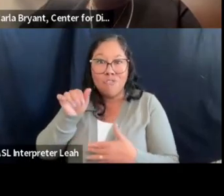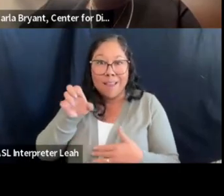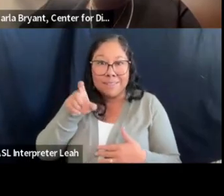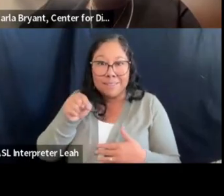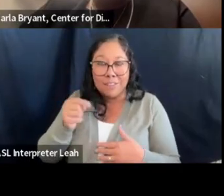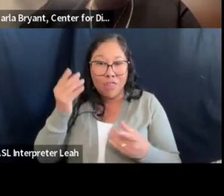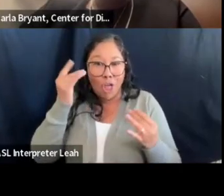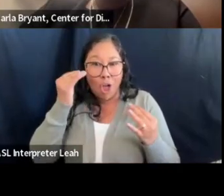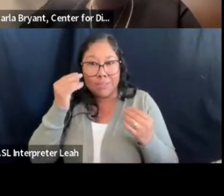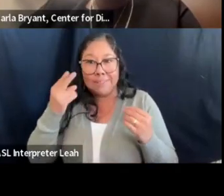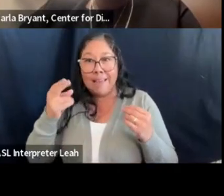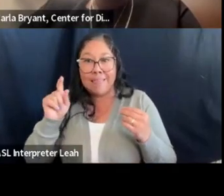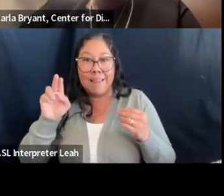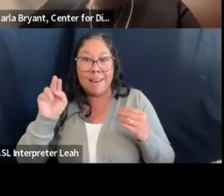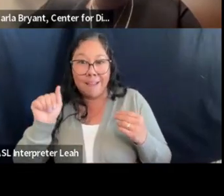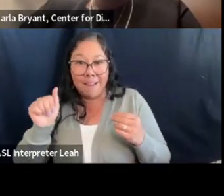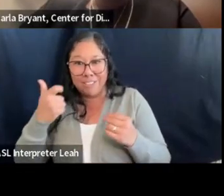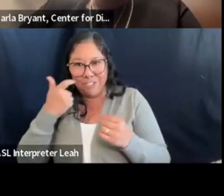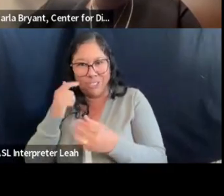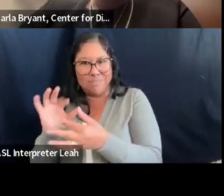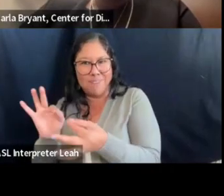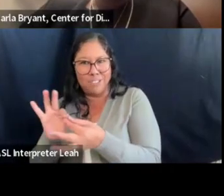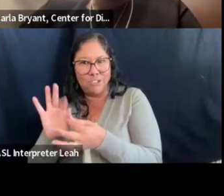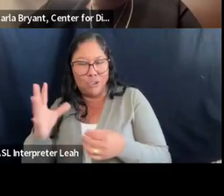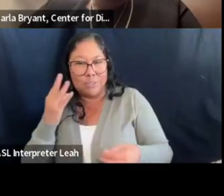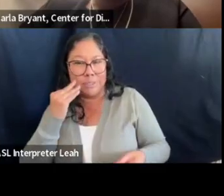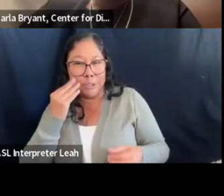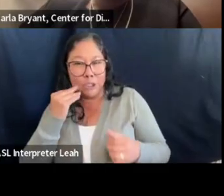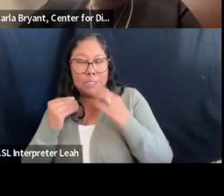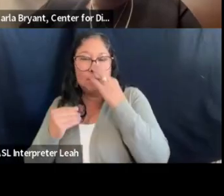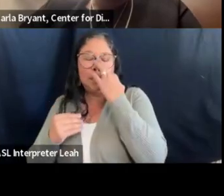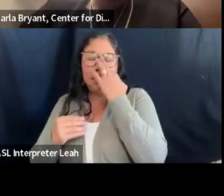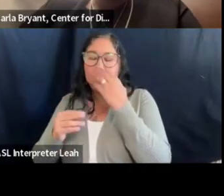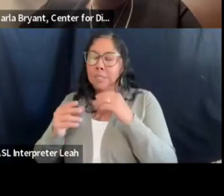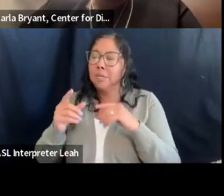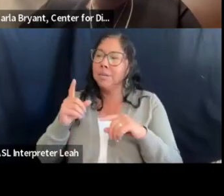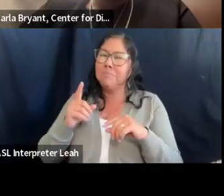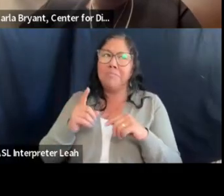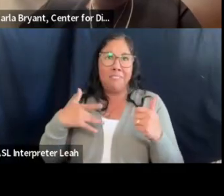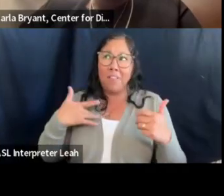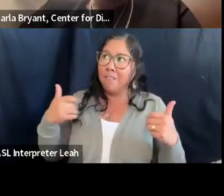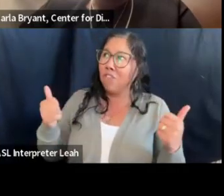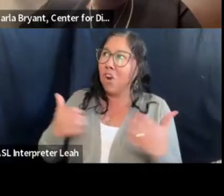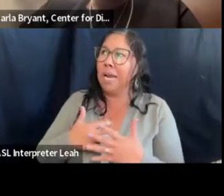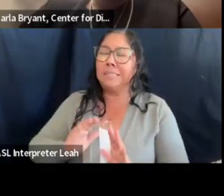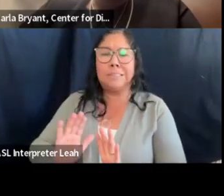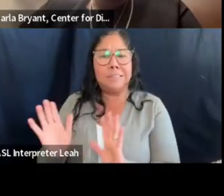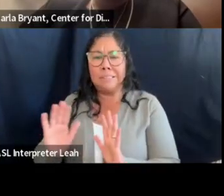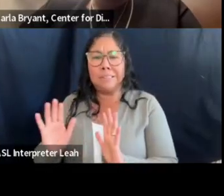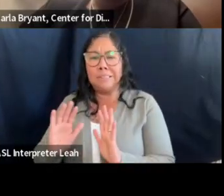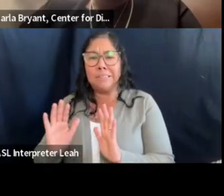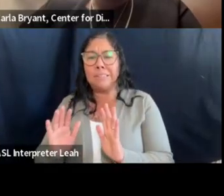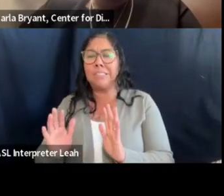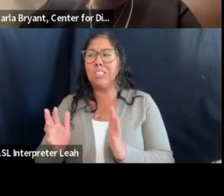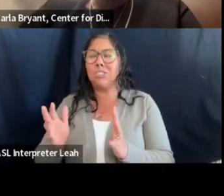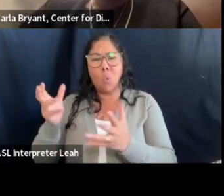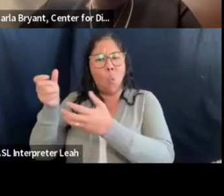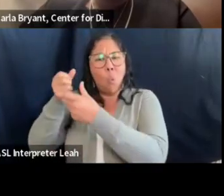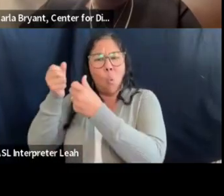about experiencing but to examine them and to reflect on them. We tell professionals